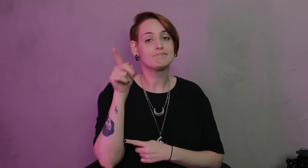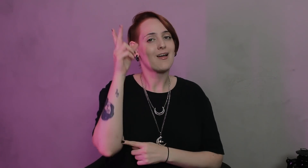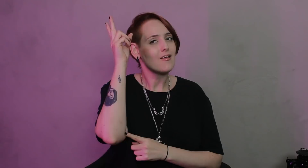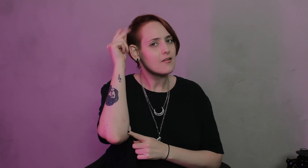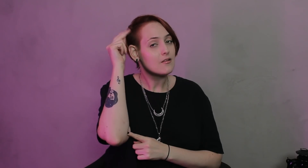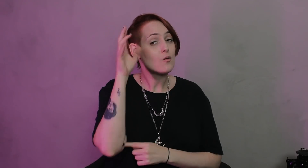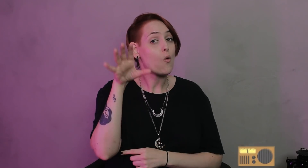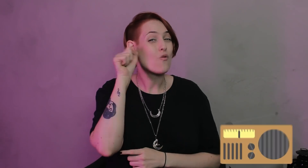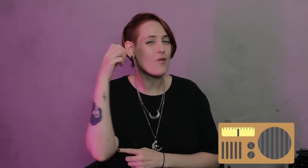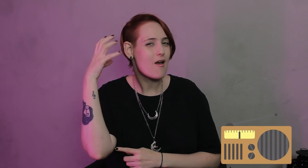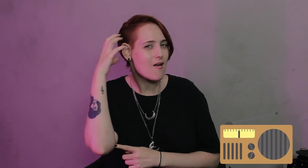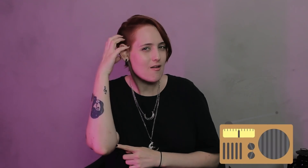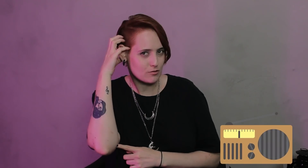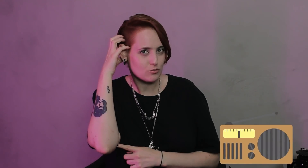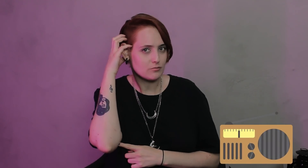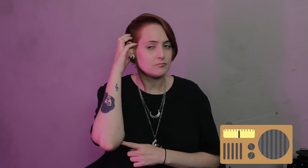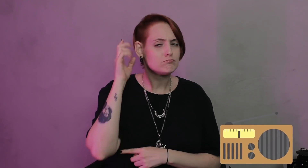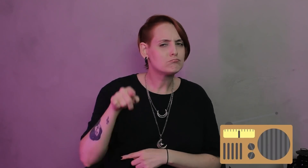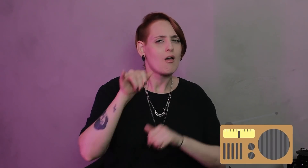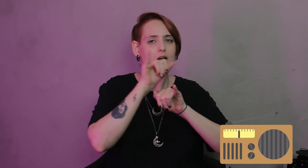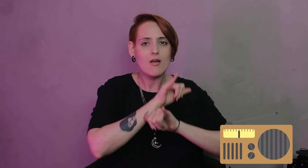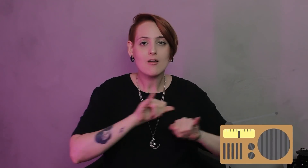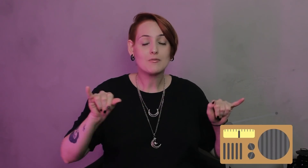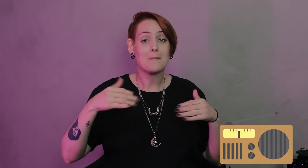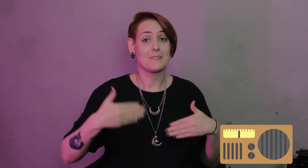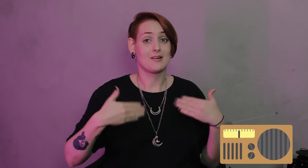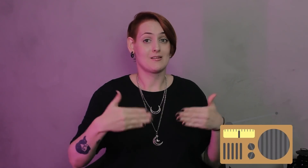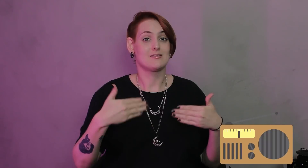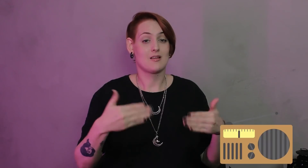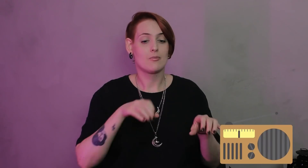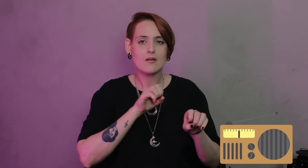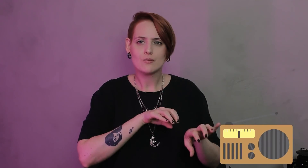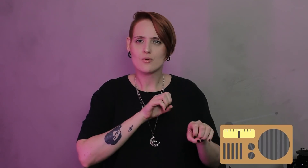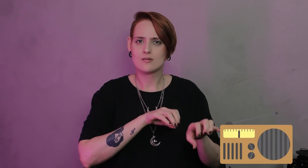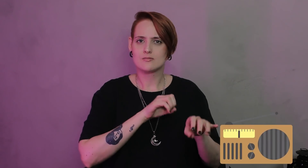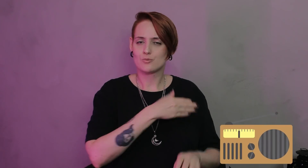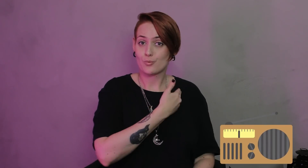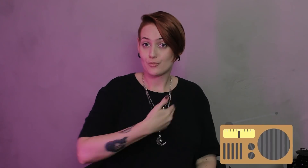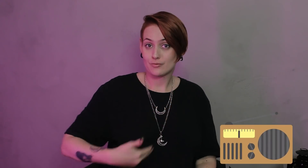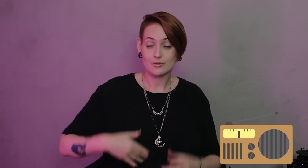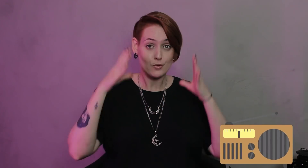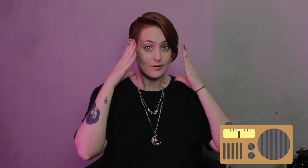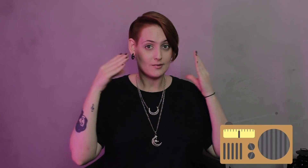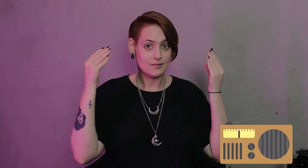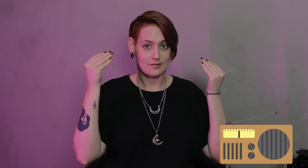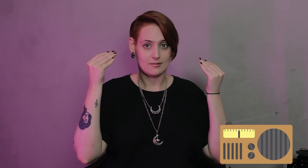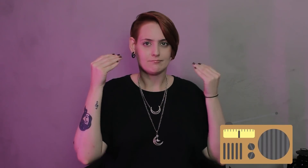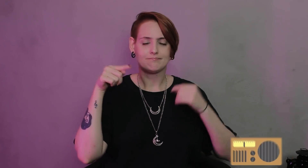Anne hears from the radio, the announcement of the Minister of Education of the Dutch government,